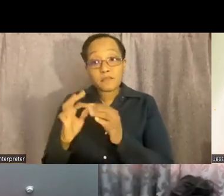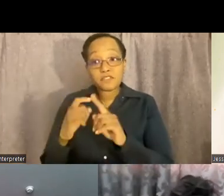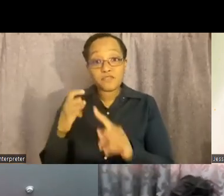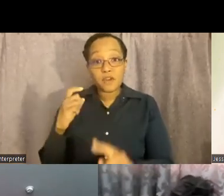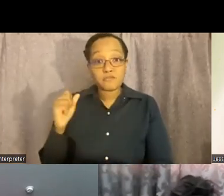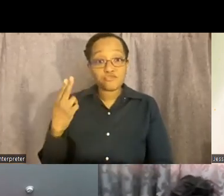Sheila and Pat.